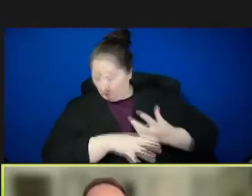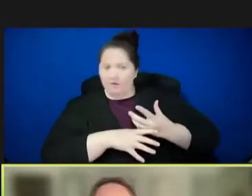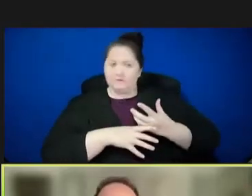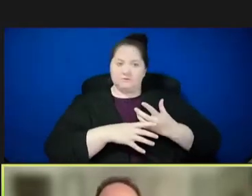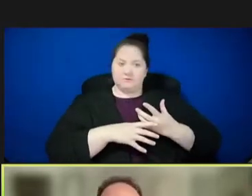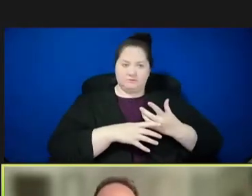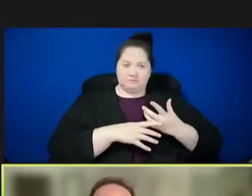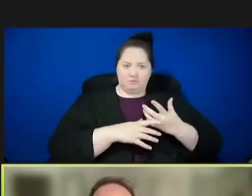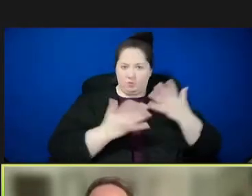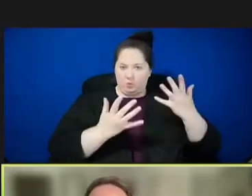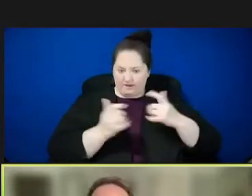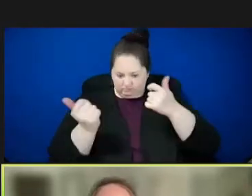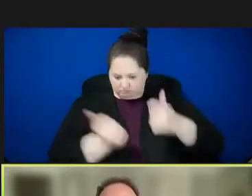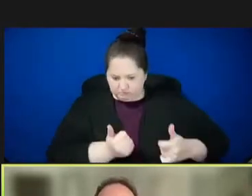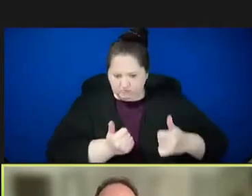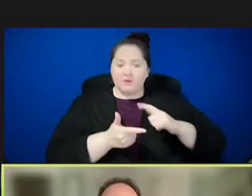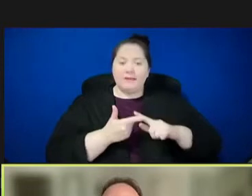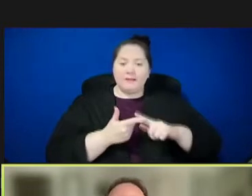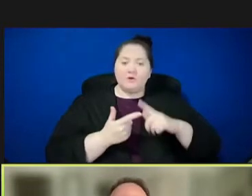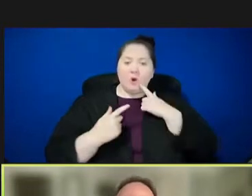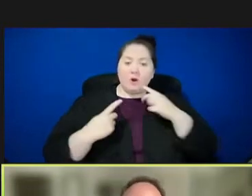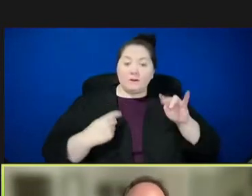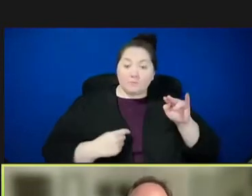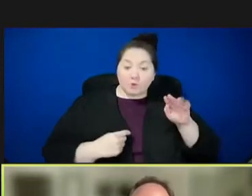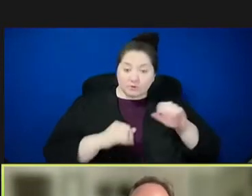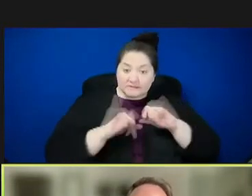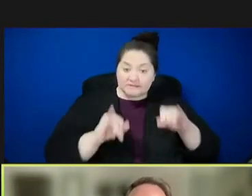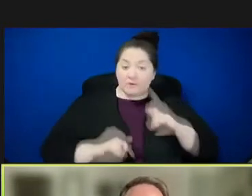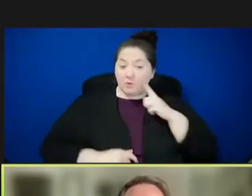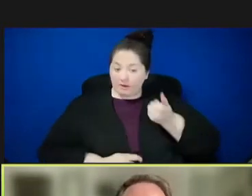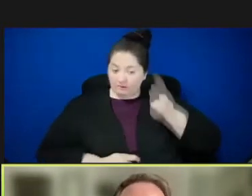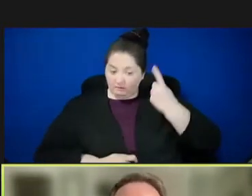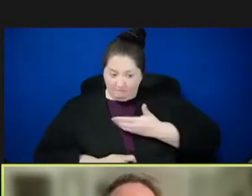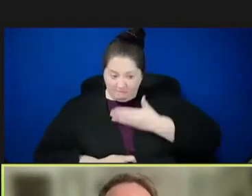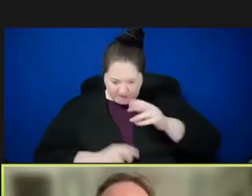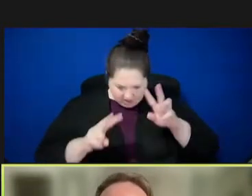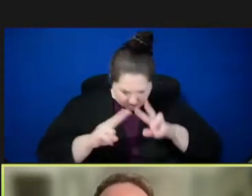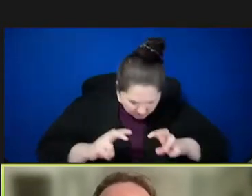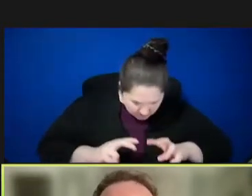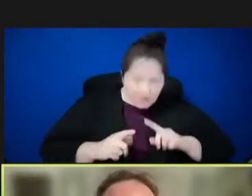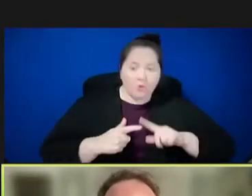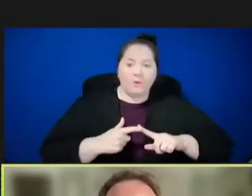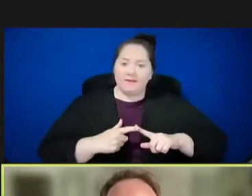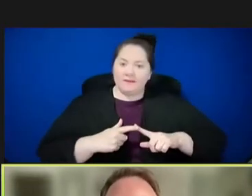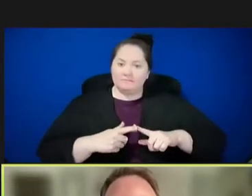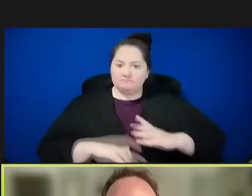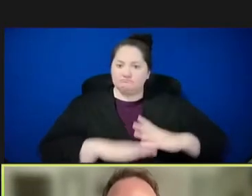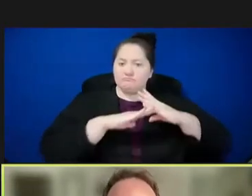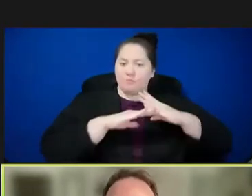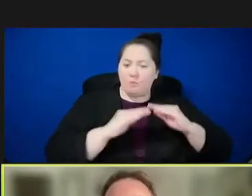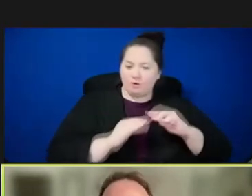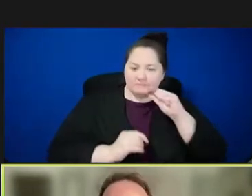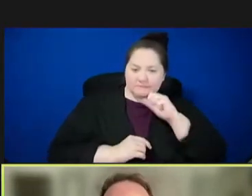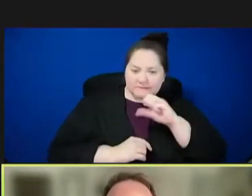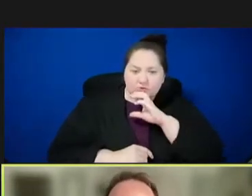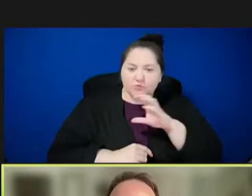we might be able to engineer better vaccines to protect an aging world. Another problem,